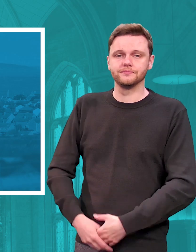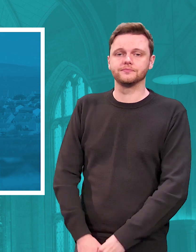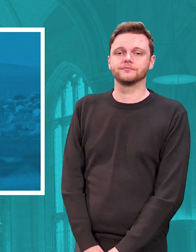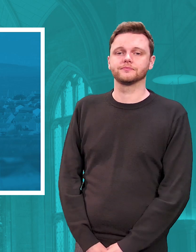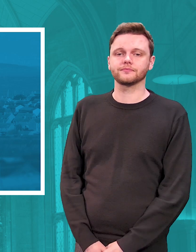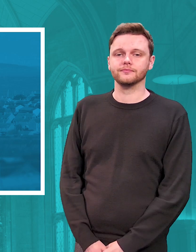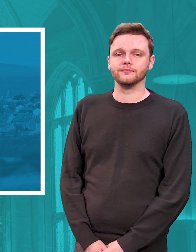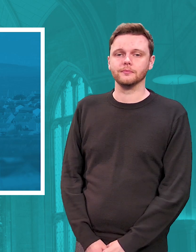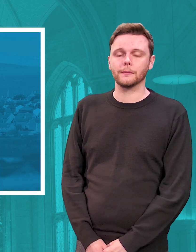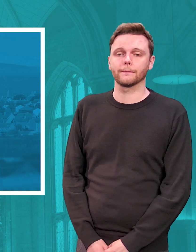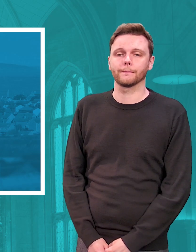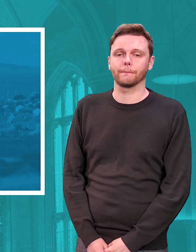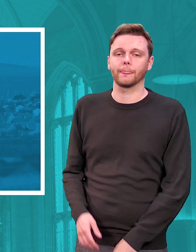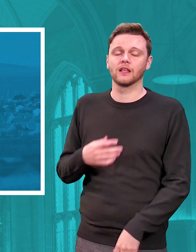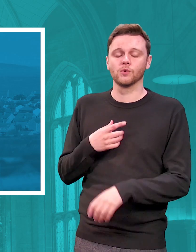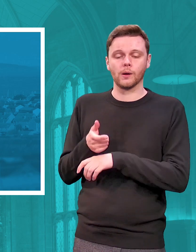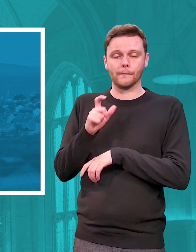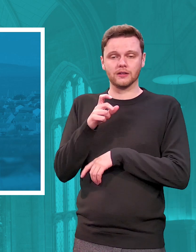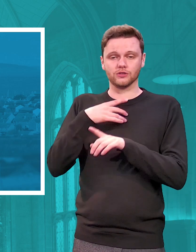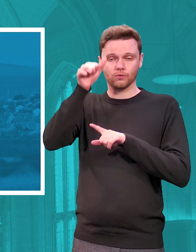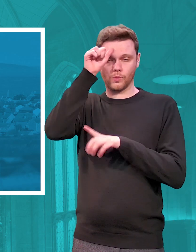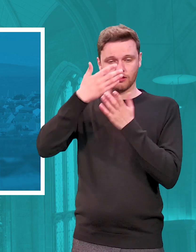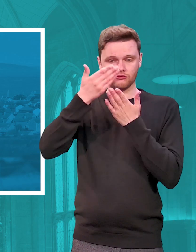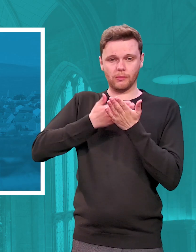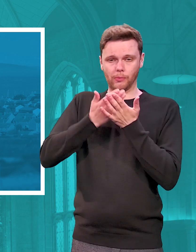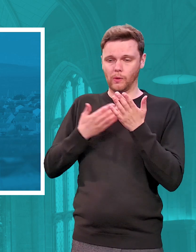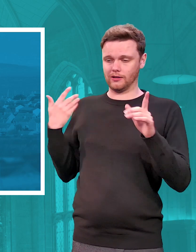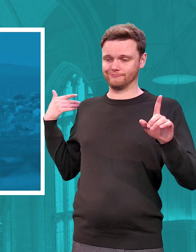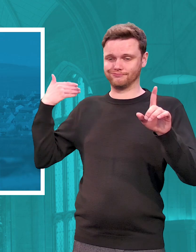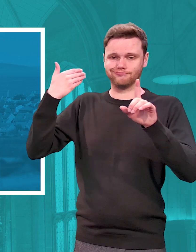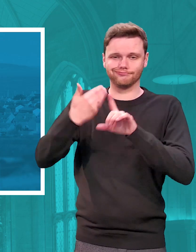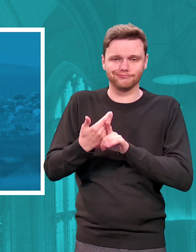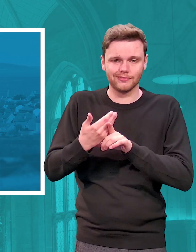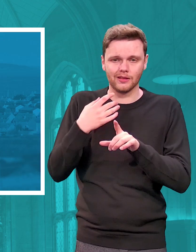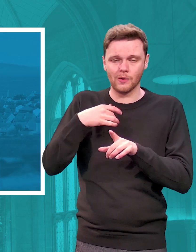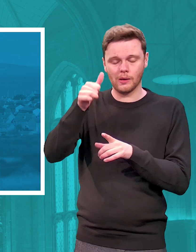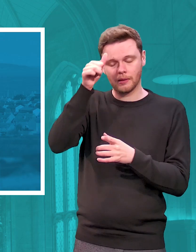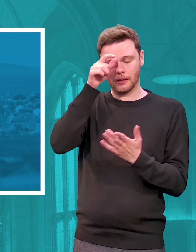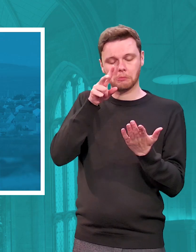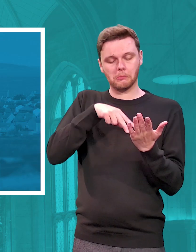Commissioners familiar with this report over the years, will have noted with interest my earlier comments